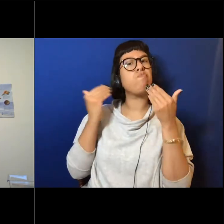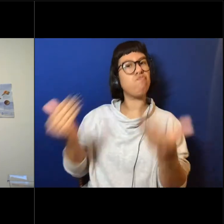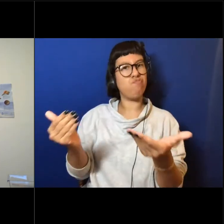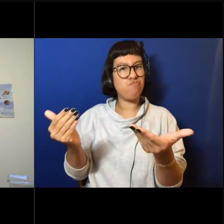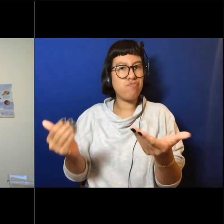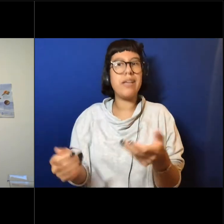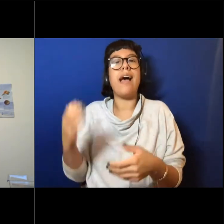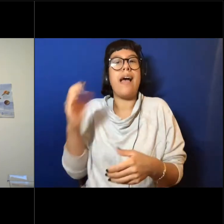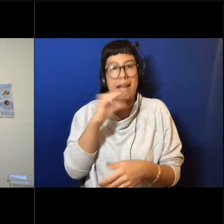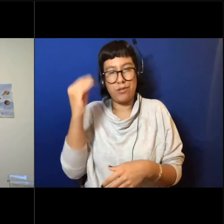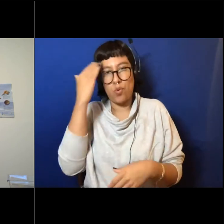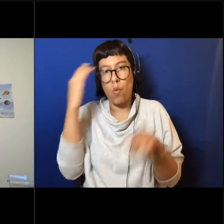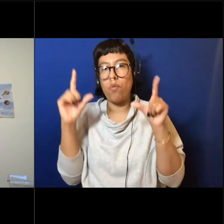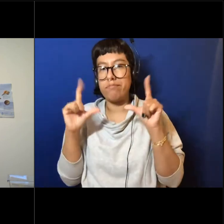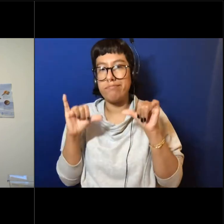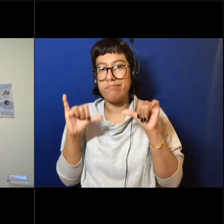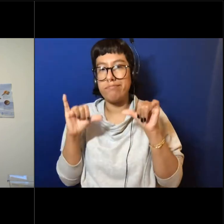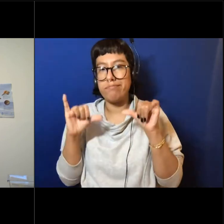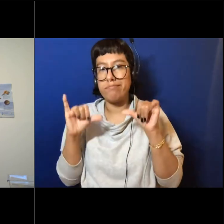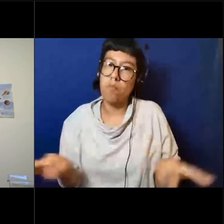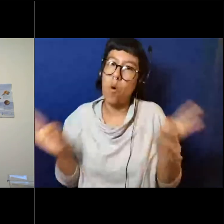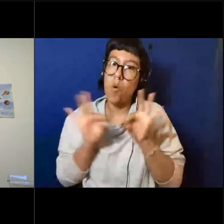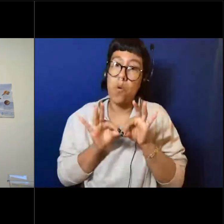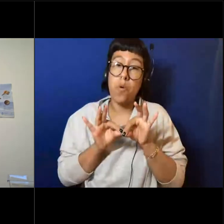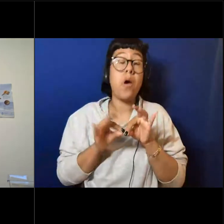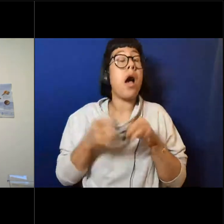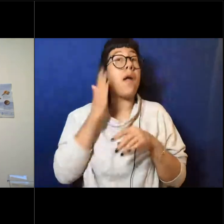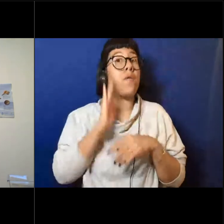I haven't been out oystering yet but I'm going to go soon. I heard it opened today.